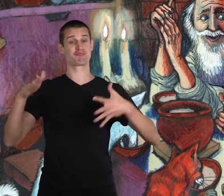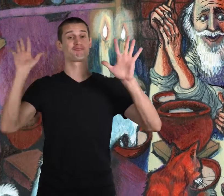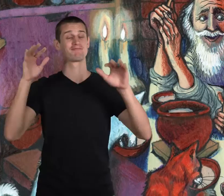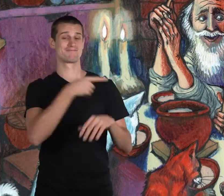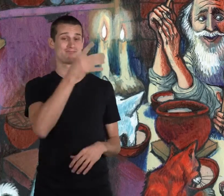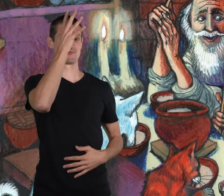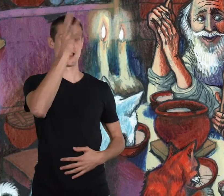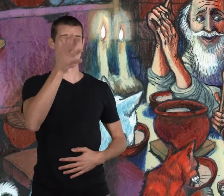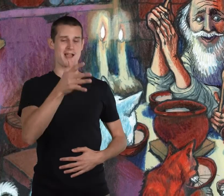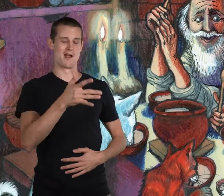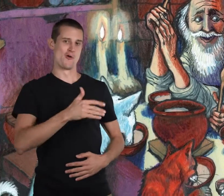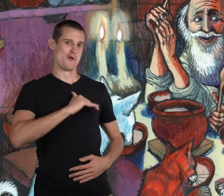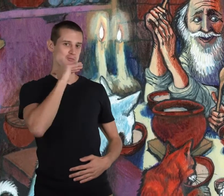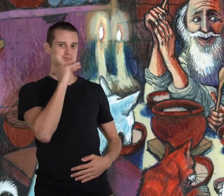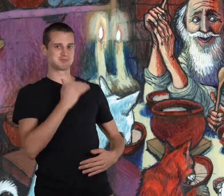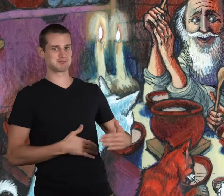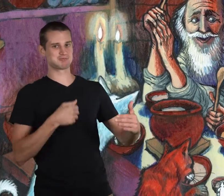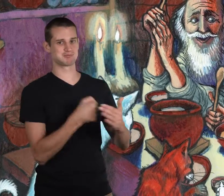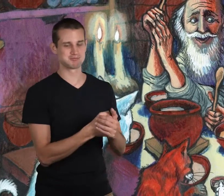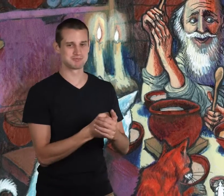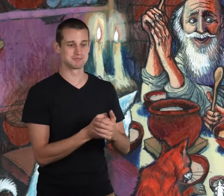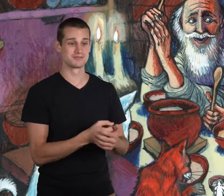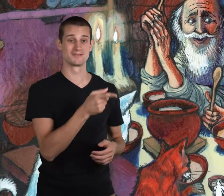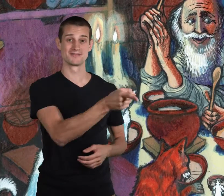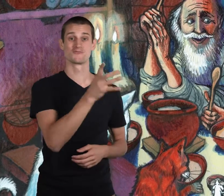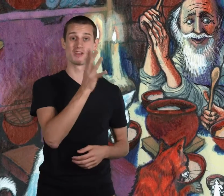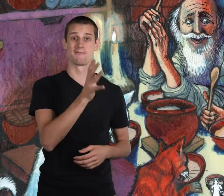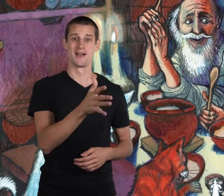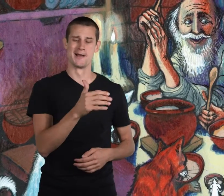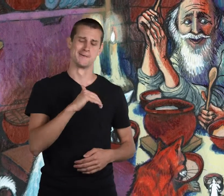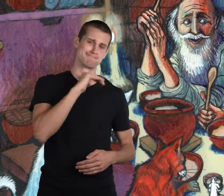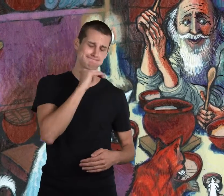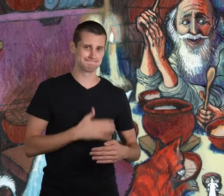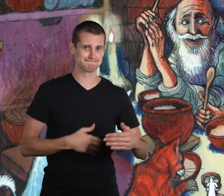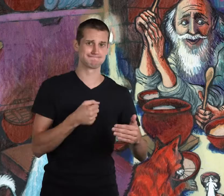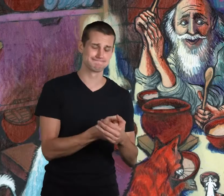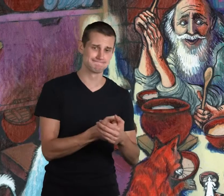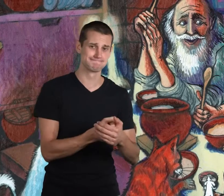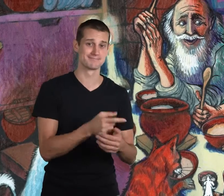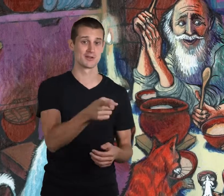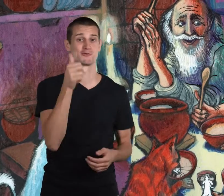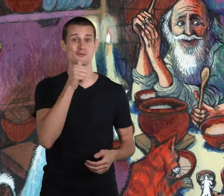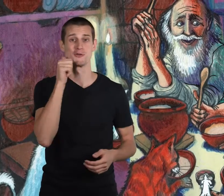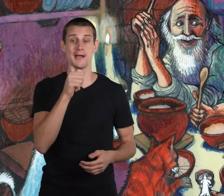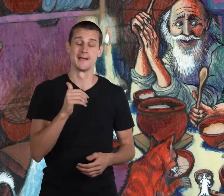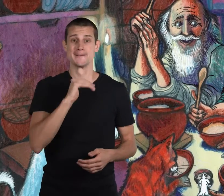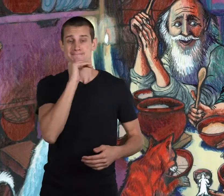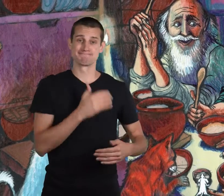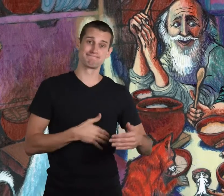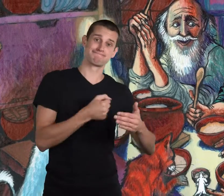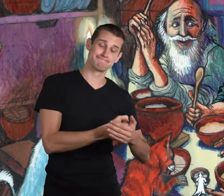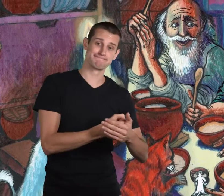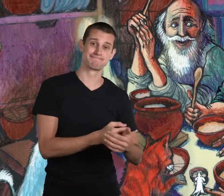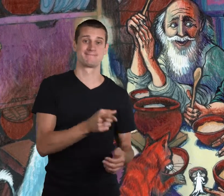In the end, the grandpa was full, the grandma was full, the granddaughter was full,